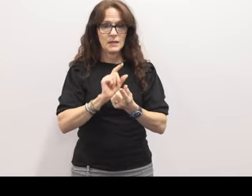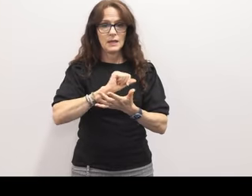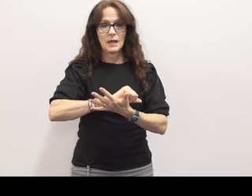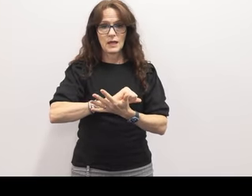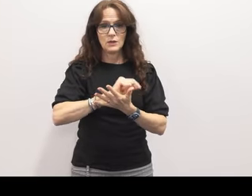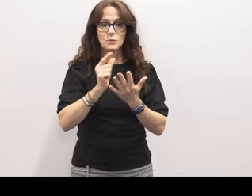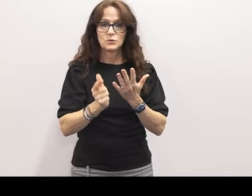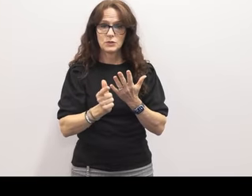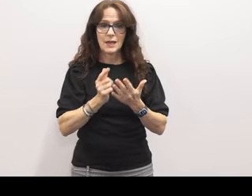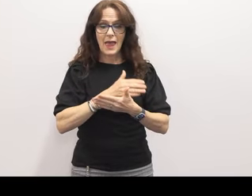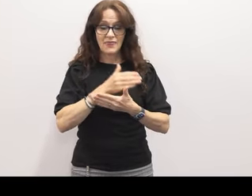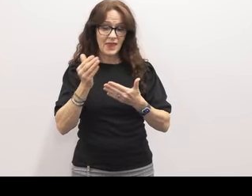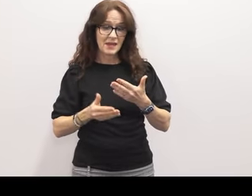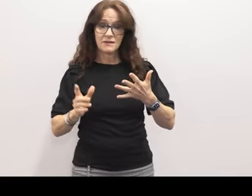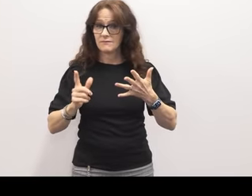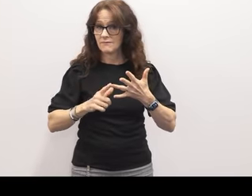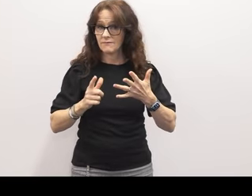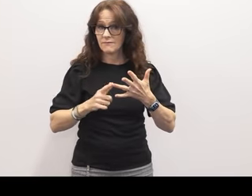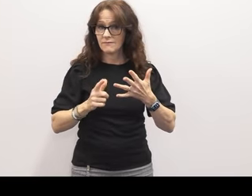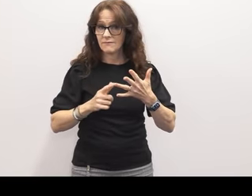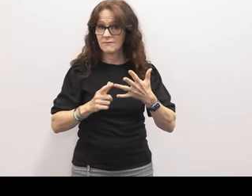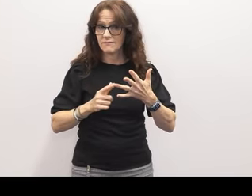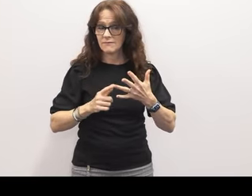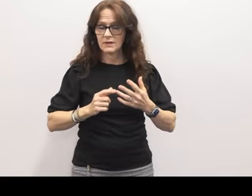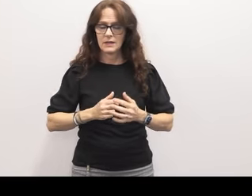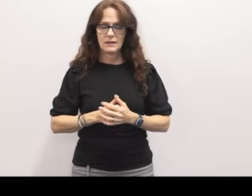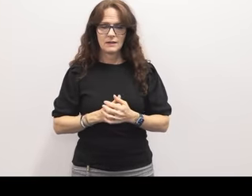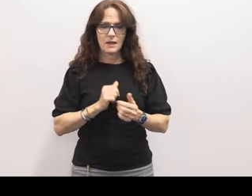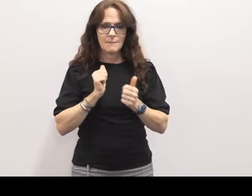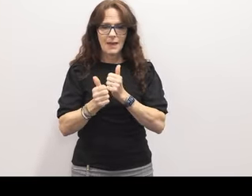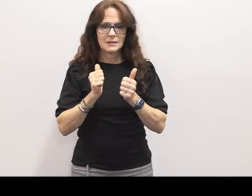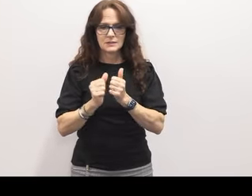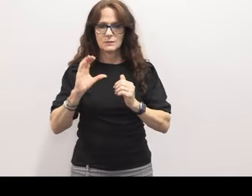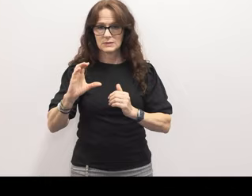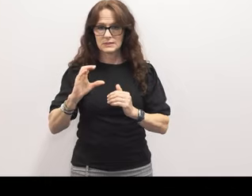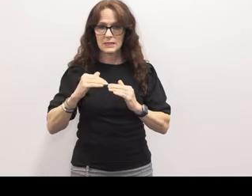at the end of ninth grade. And so passing classes with a C or higher in ninth grade